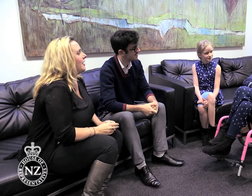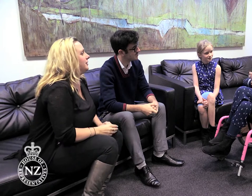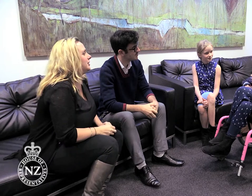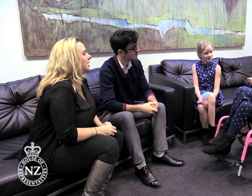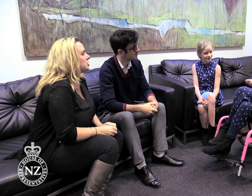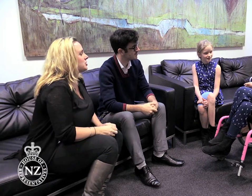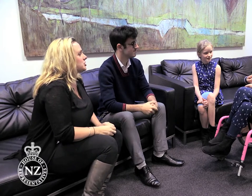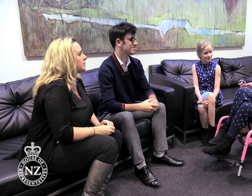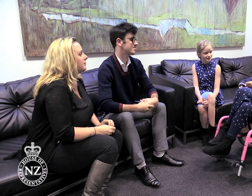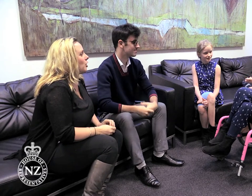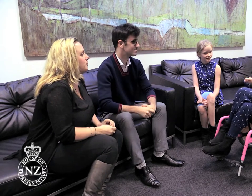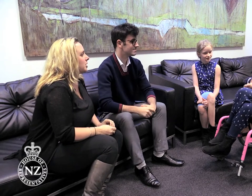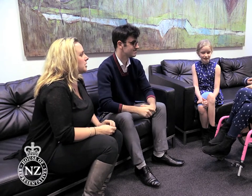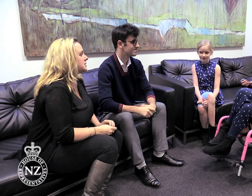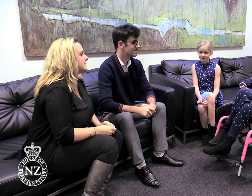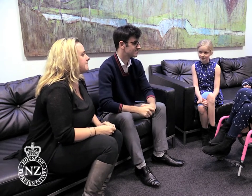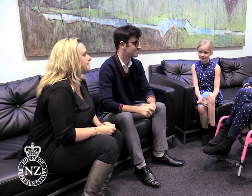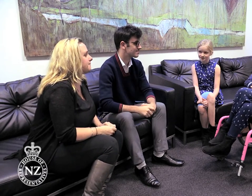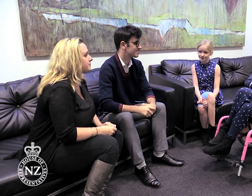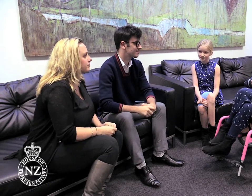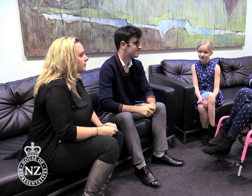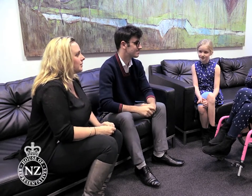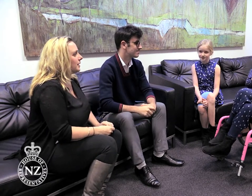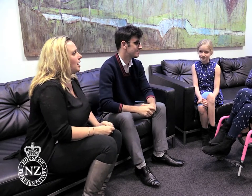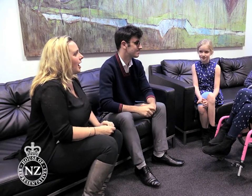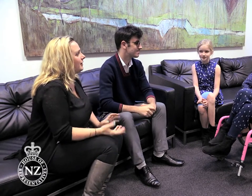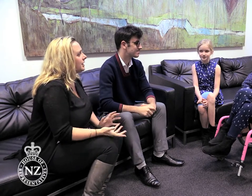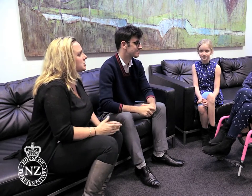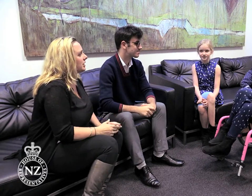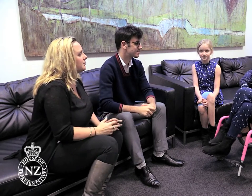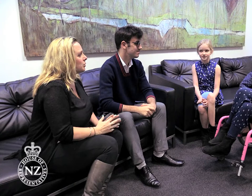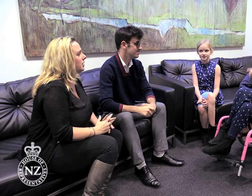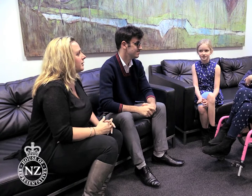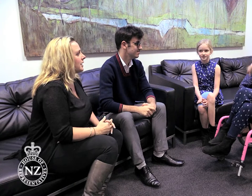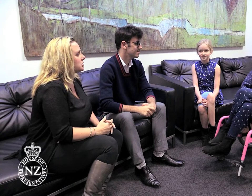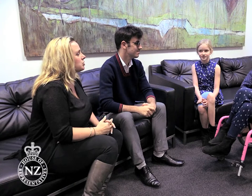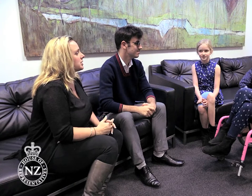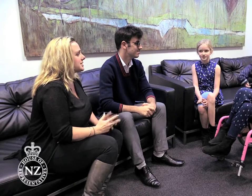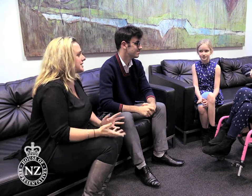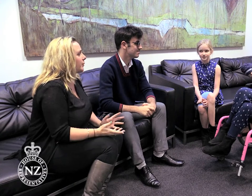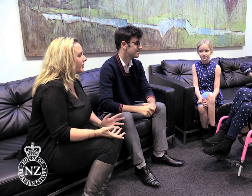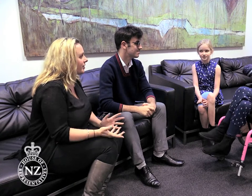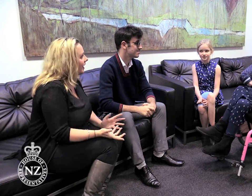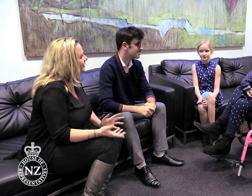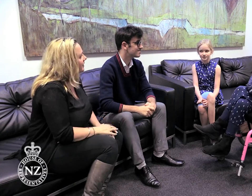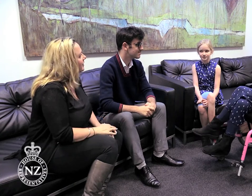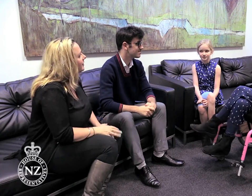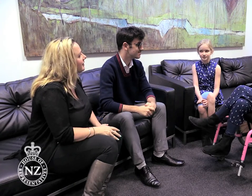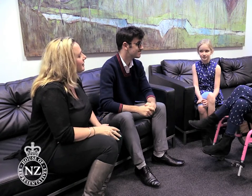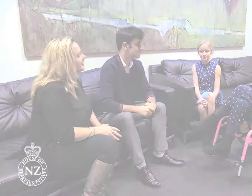I feel like children should be involved because I feel like it's really important that children get to say what they think.